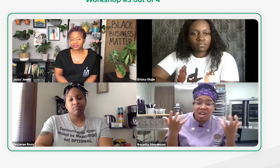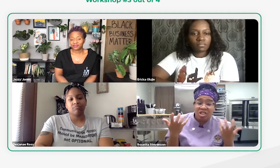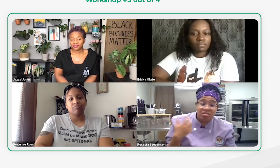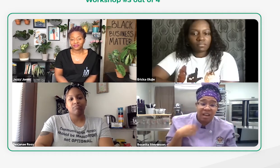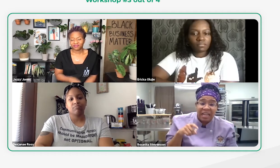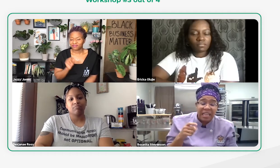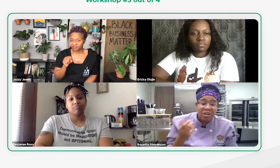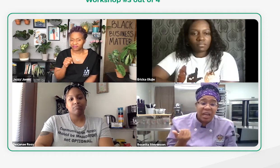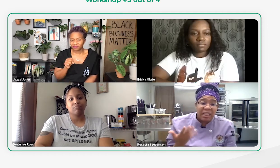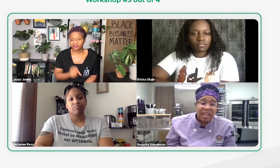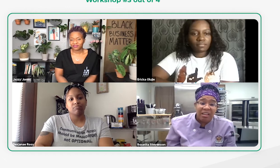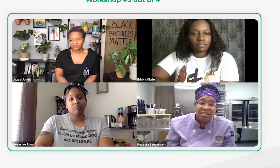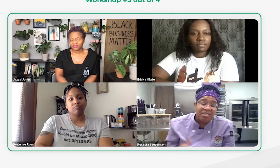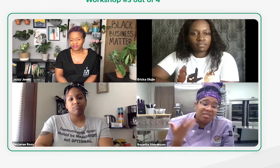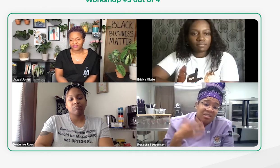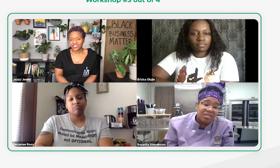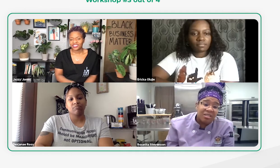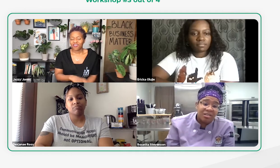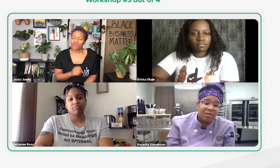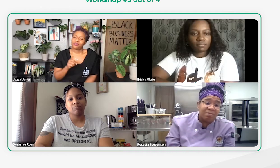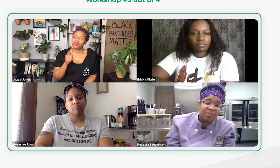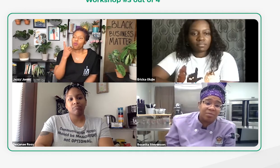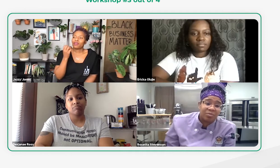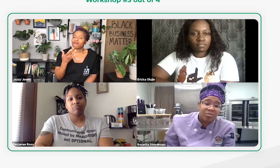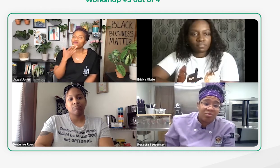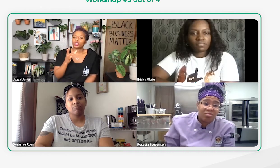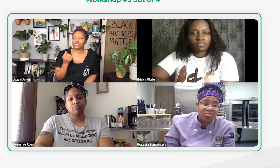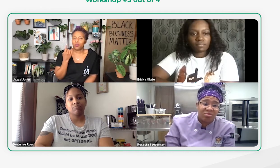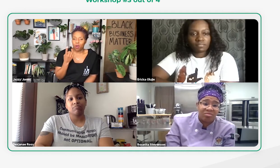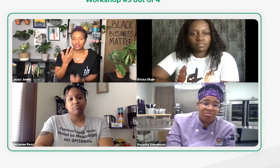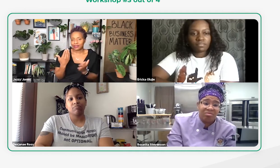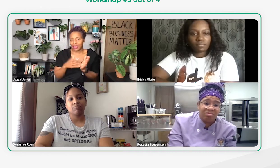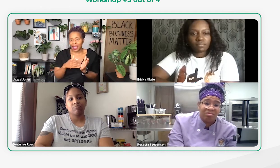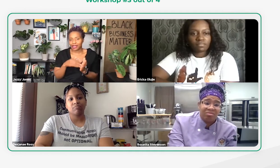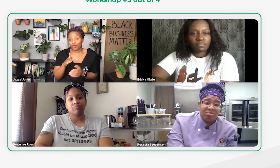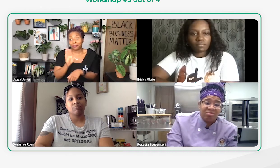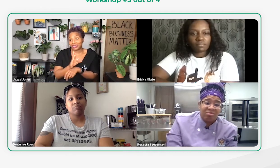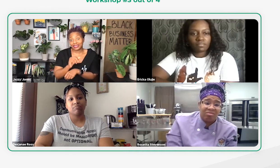that as well. I haven't needed too many things. >> Jazzy